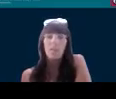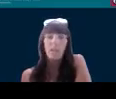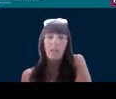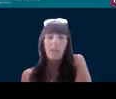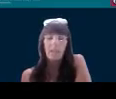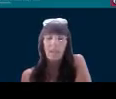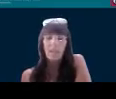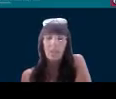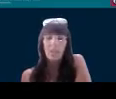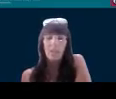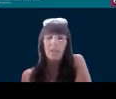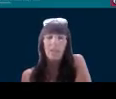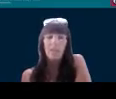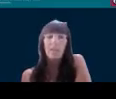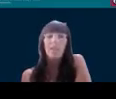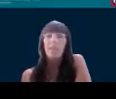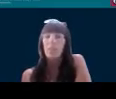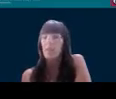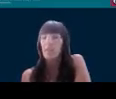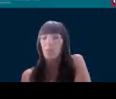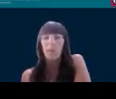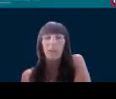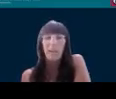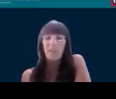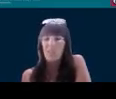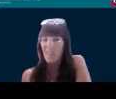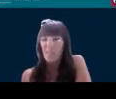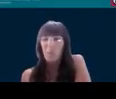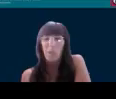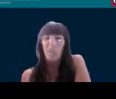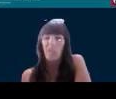you can connect with others, it's why we ask you guys to put